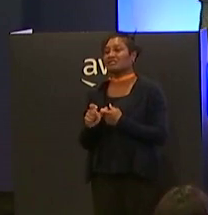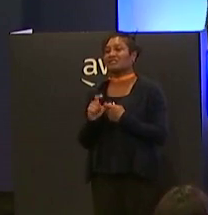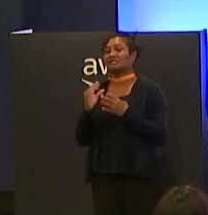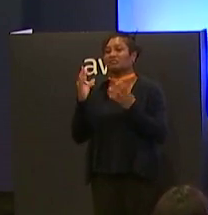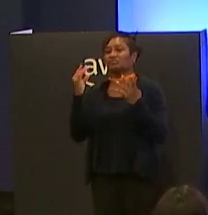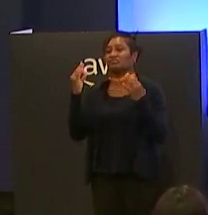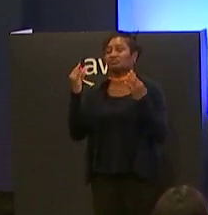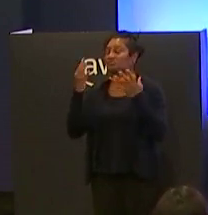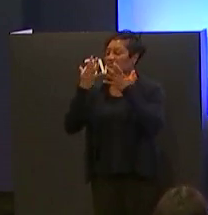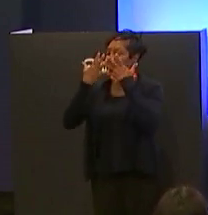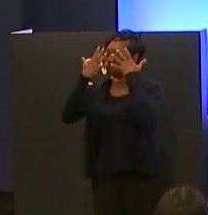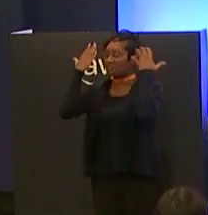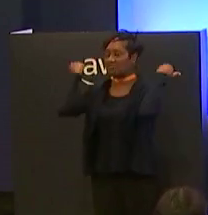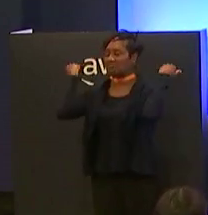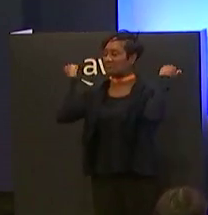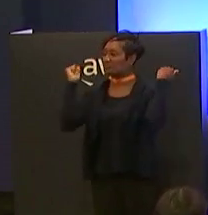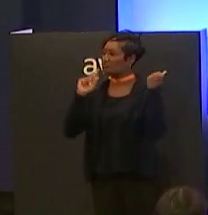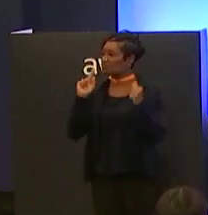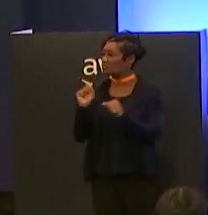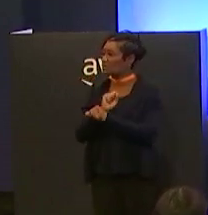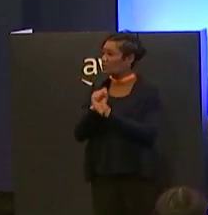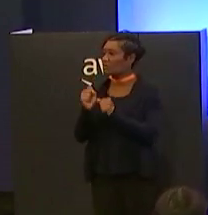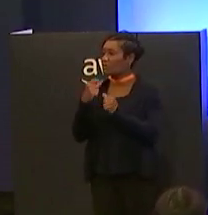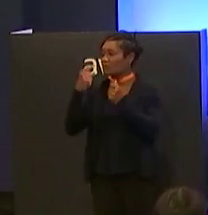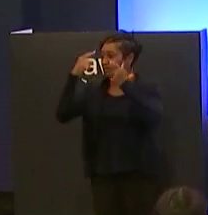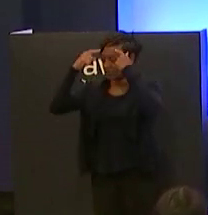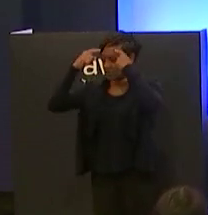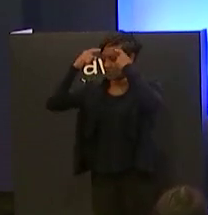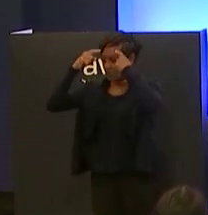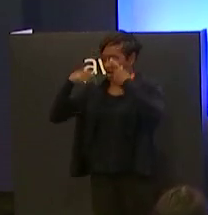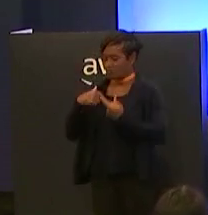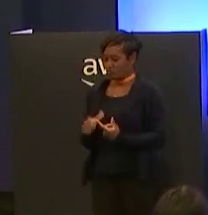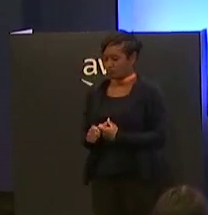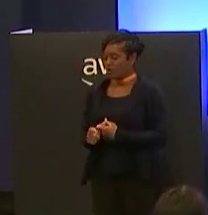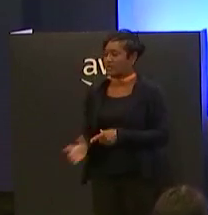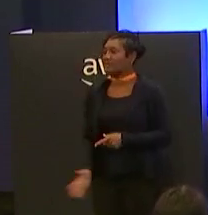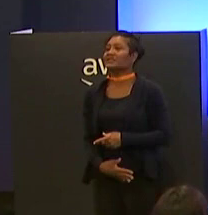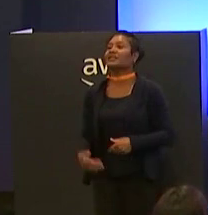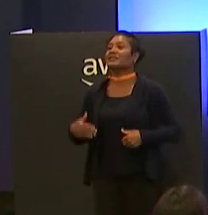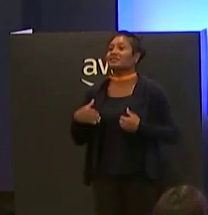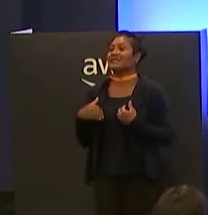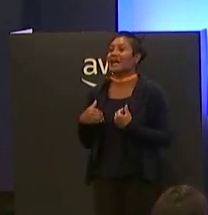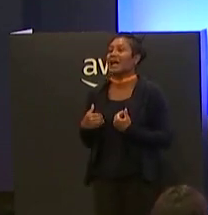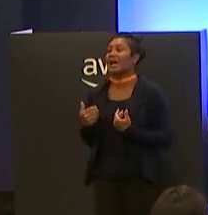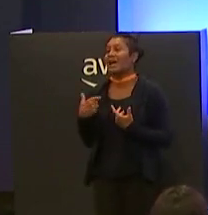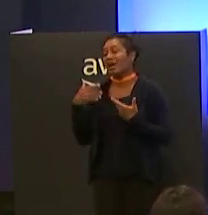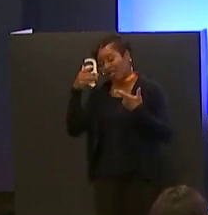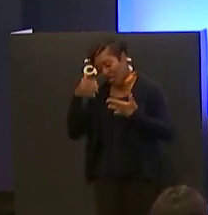It takes your mind off the fact that you are running. You're getting tired. You wanna stop. But you don't wanna stop.